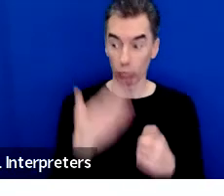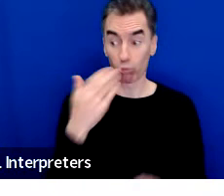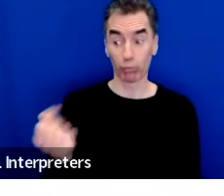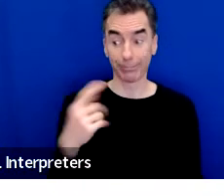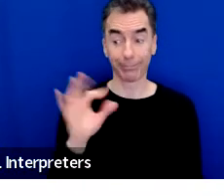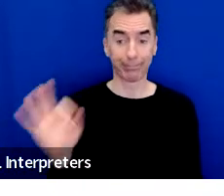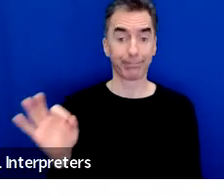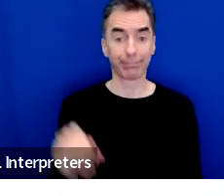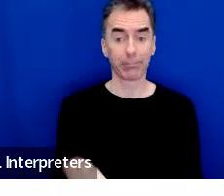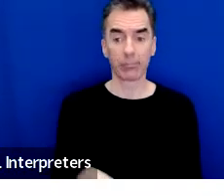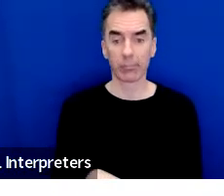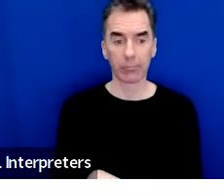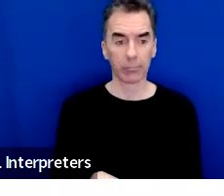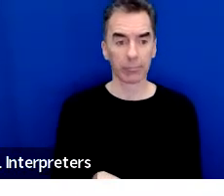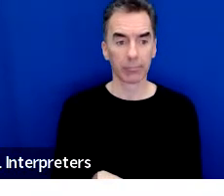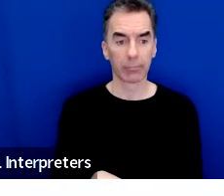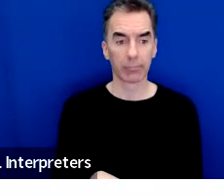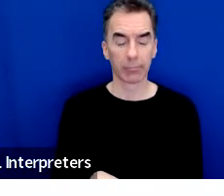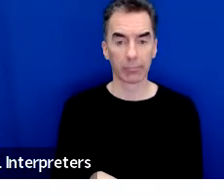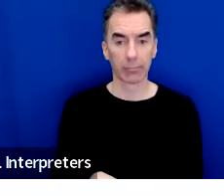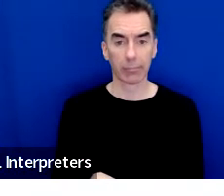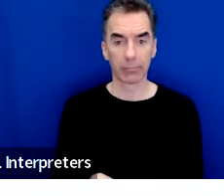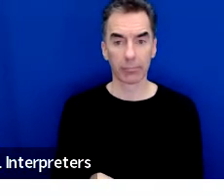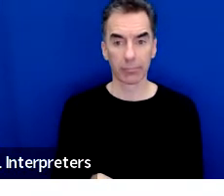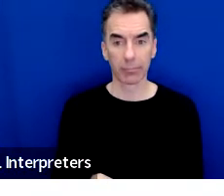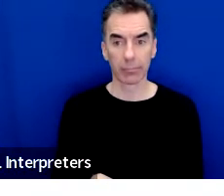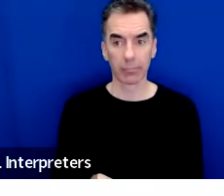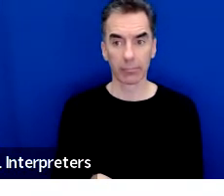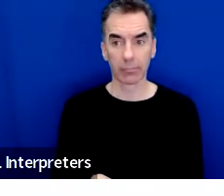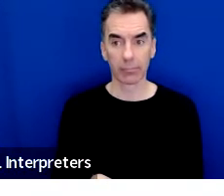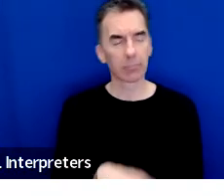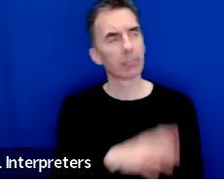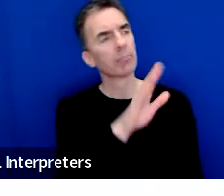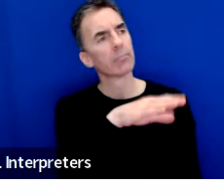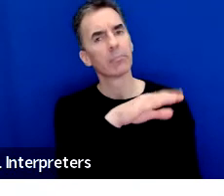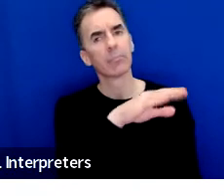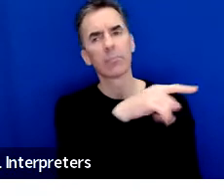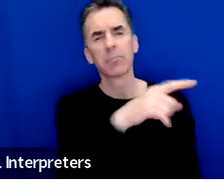And actually, on that note, this is one of the things I wondered, could you can you zoom in a little bit and make your your